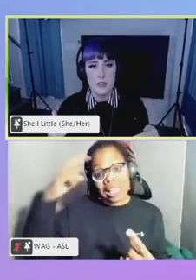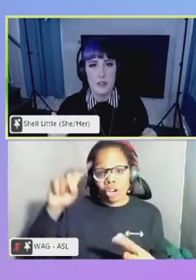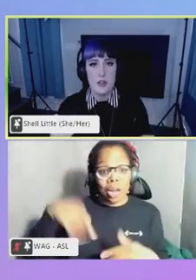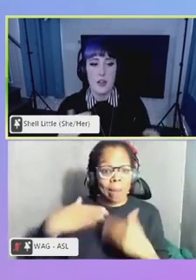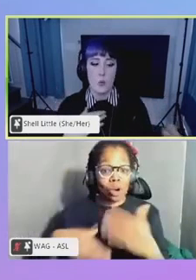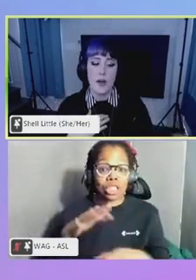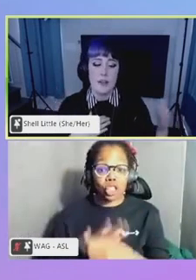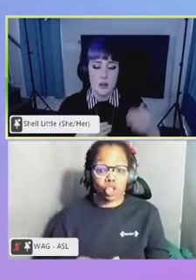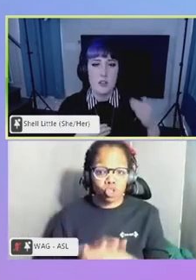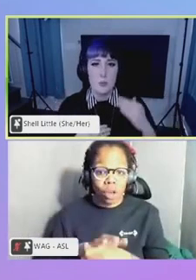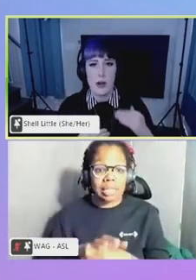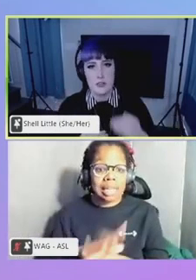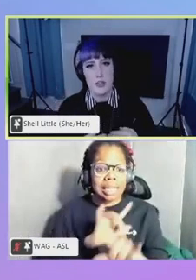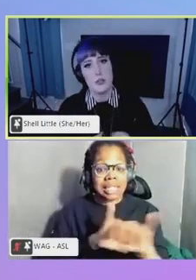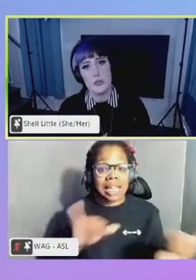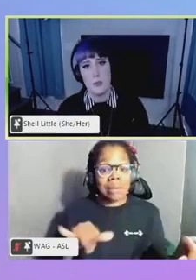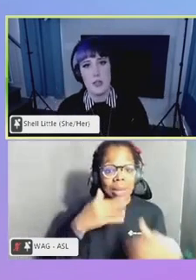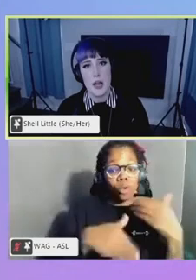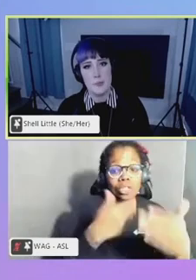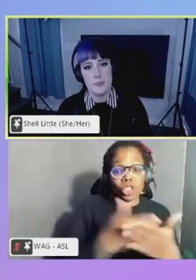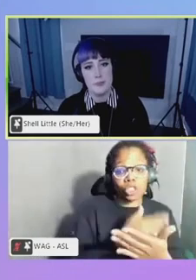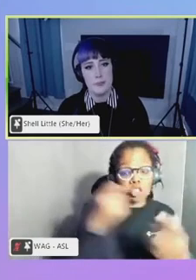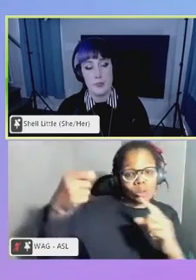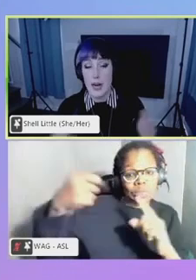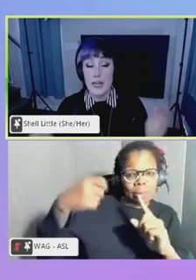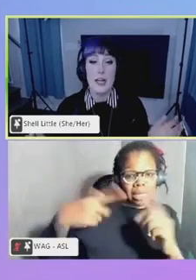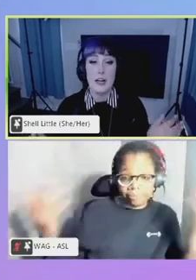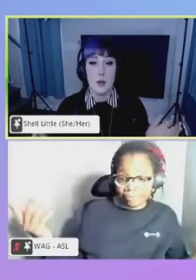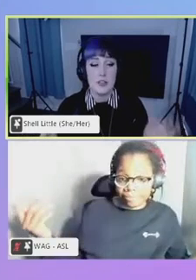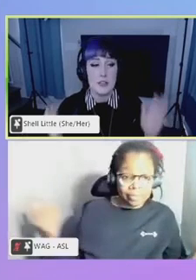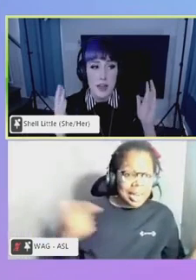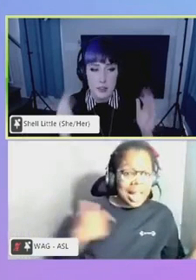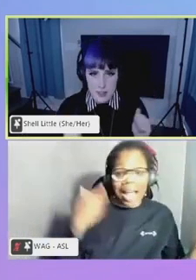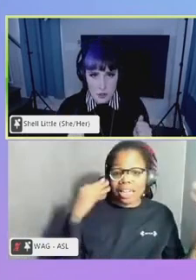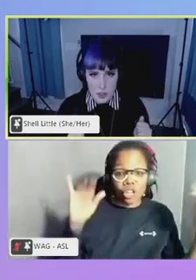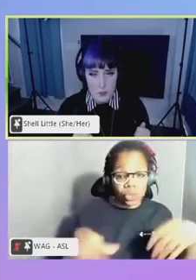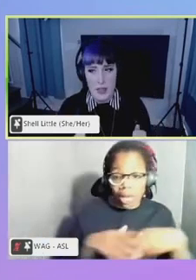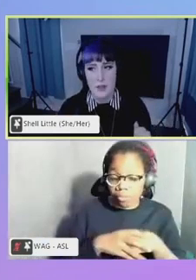out. When is the last time you did nothing for 30 minutes without taking in new